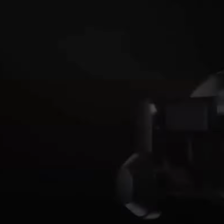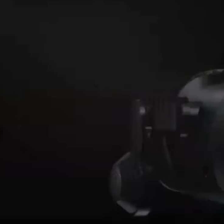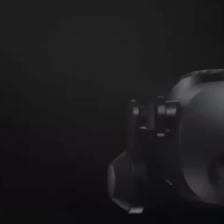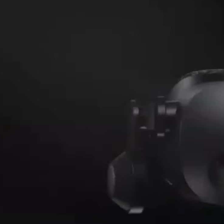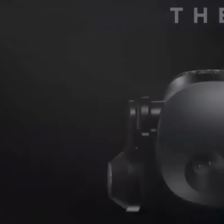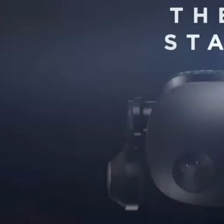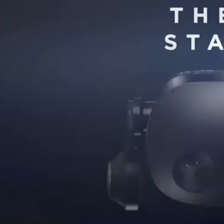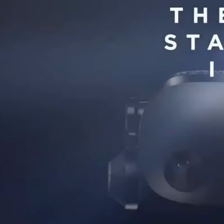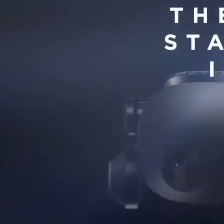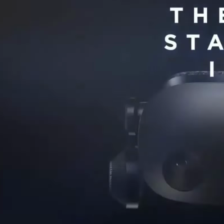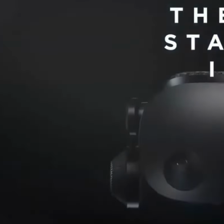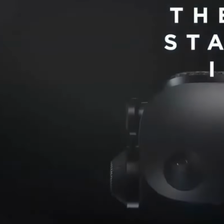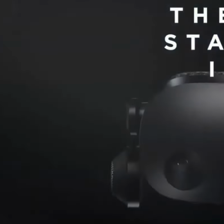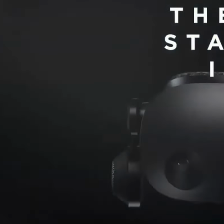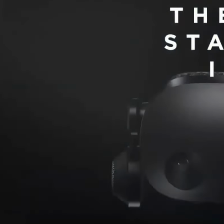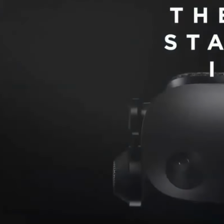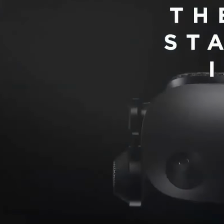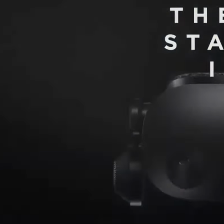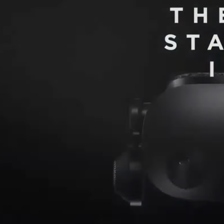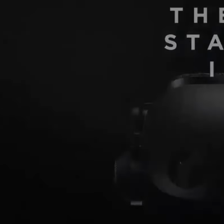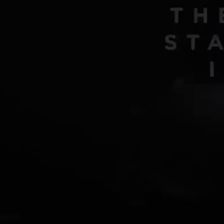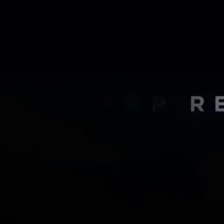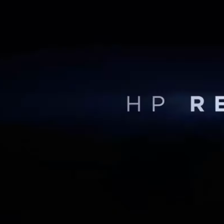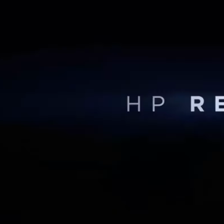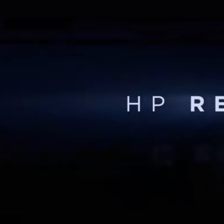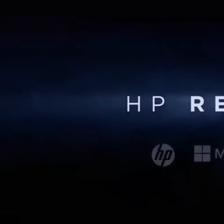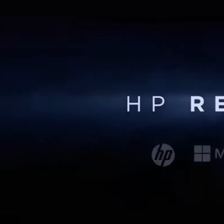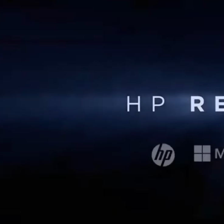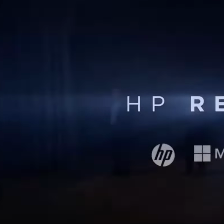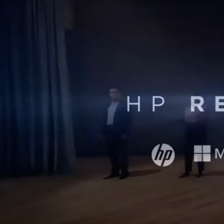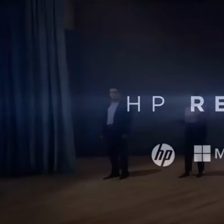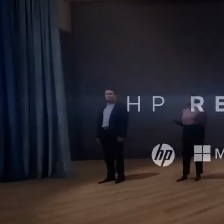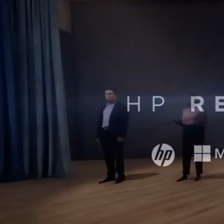So I'm thrilled to have one of the heads of VR at HP Joanna Popper join us as